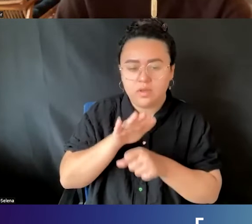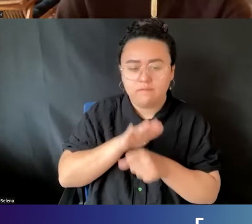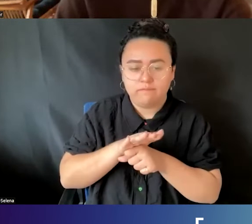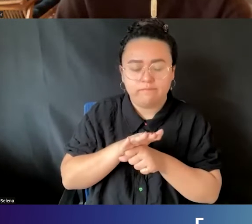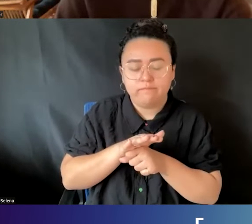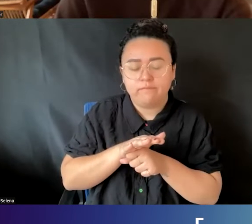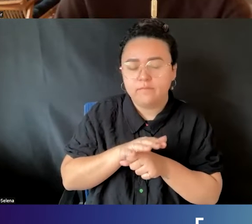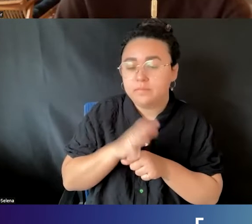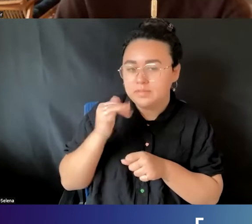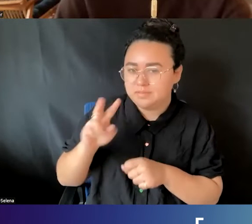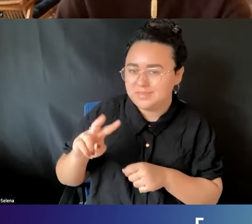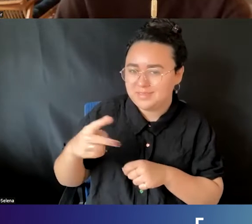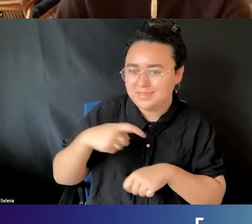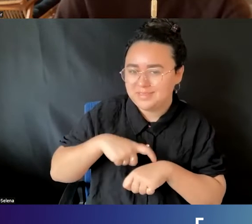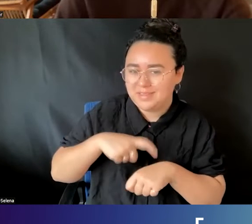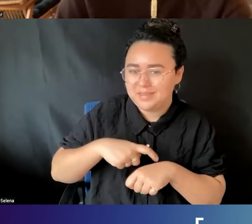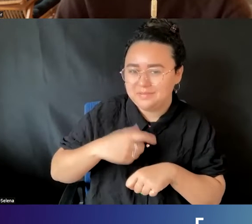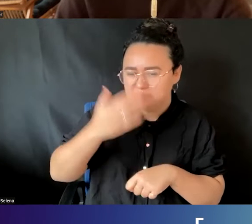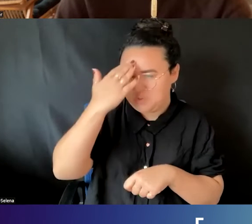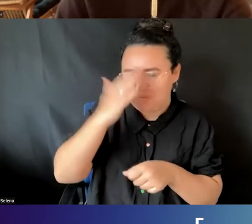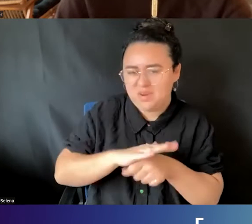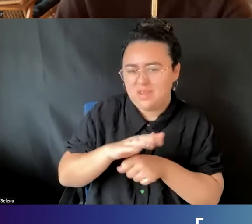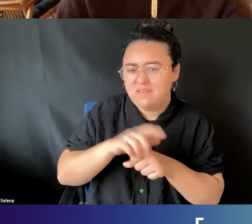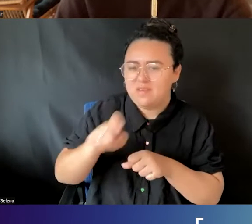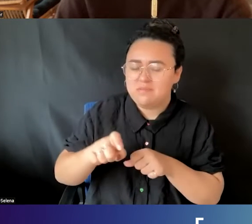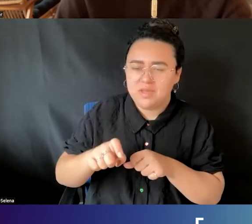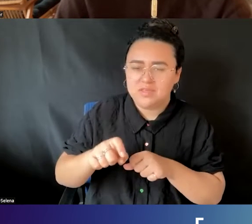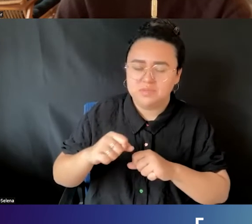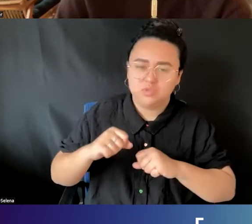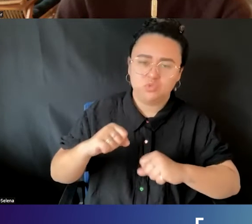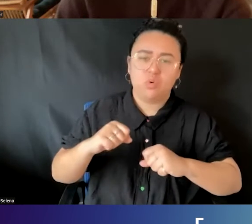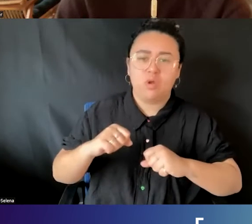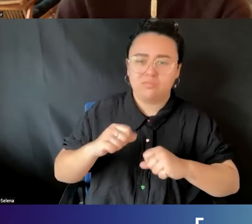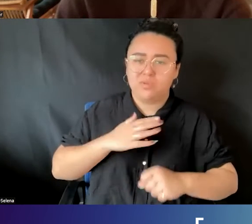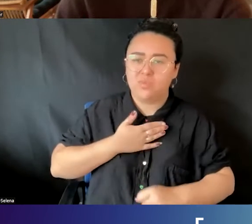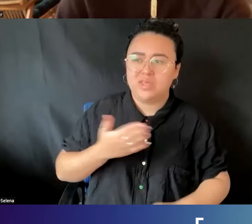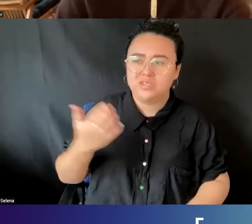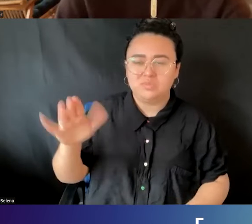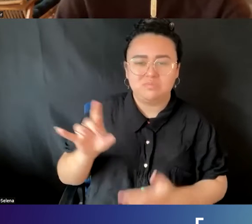that you have to come in strong and be willing to scare away some deals. Actually,